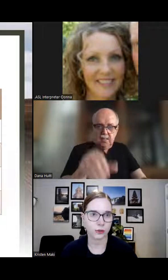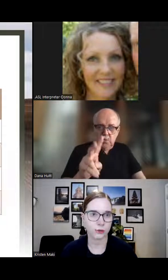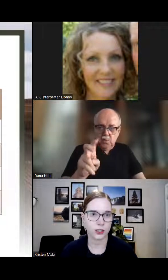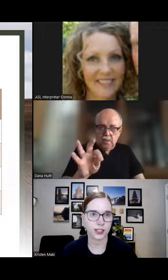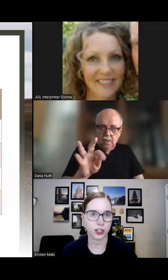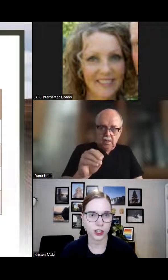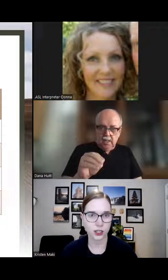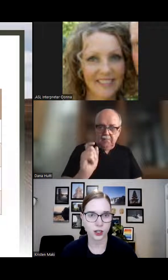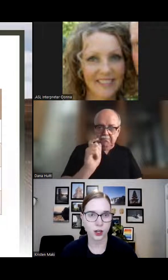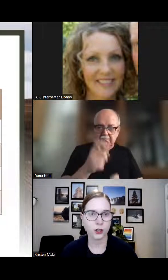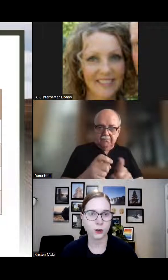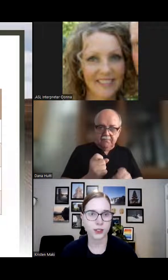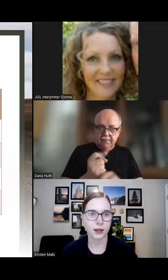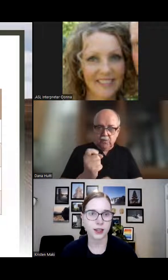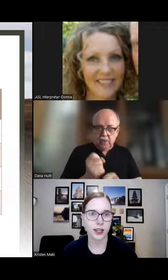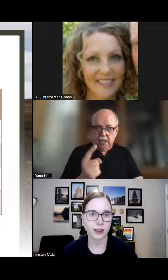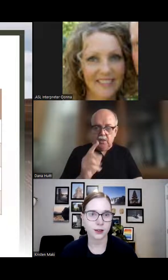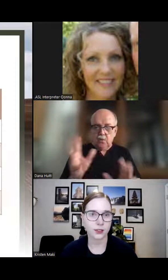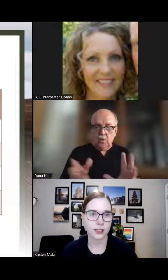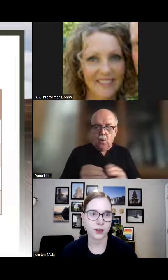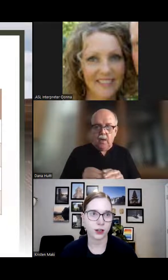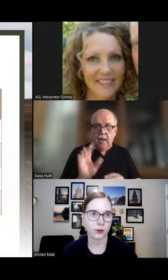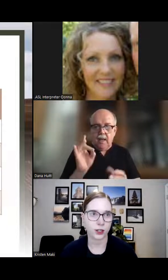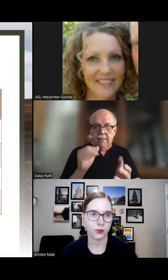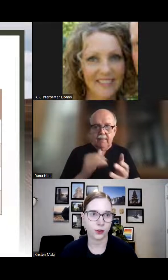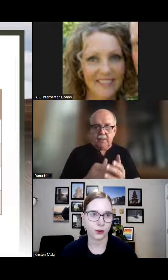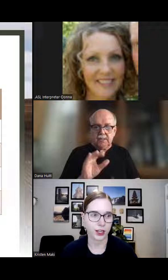21? No. At this point the